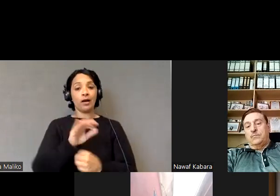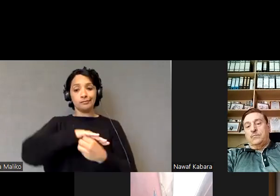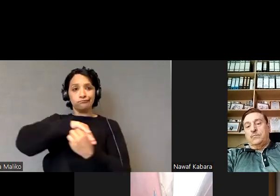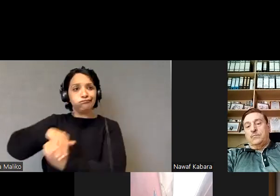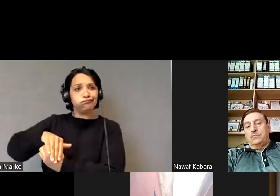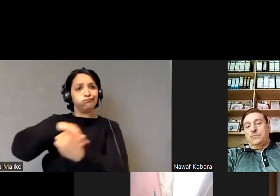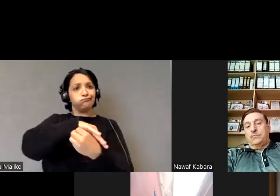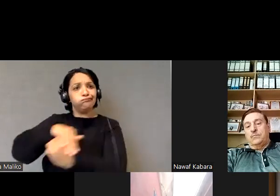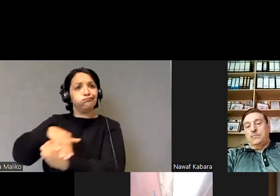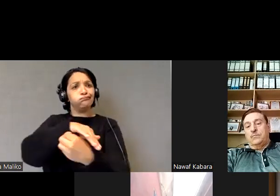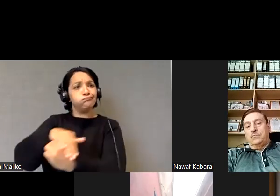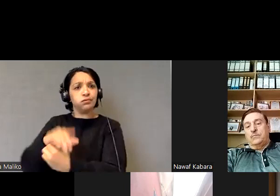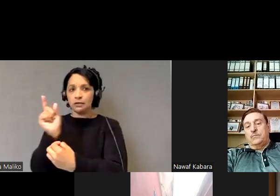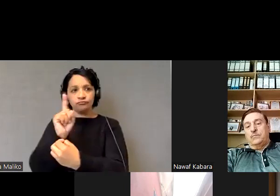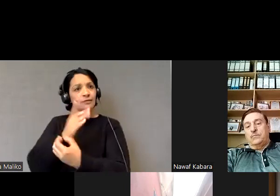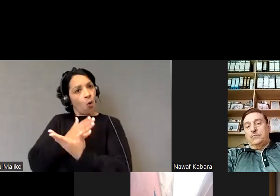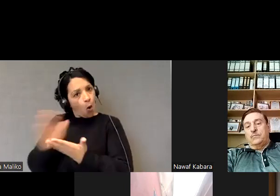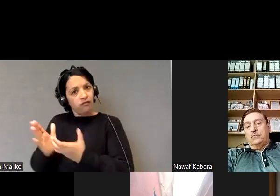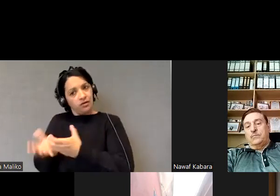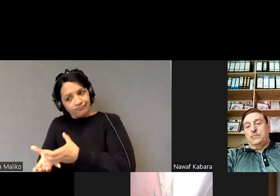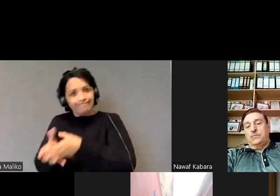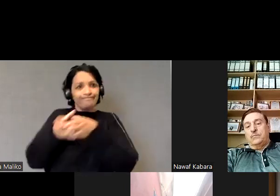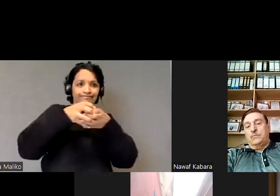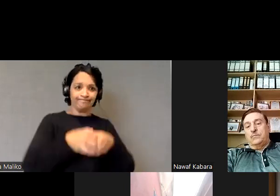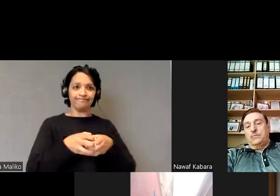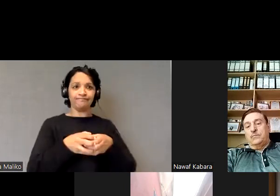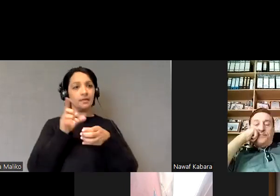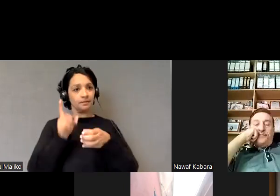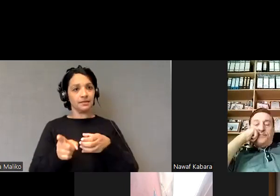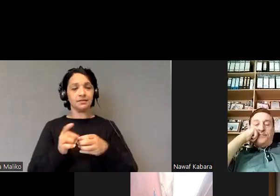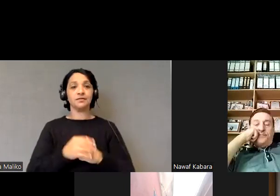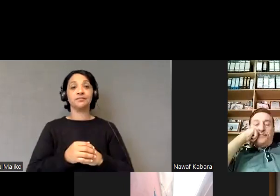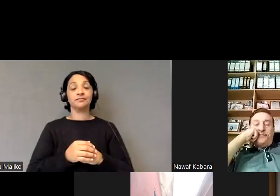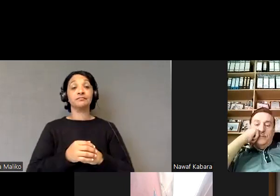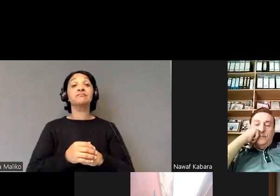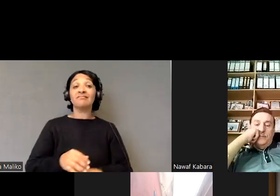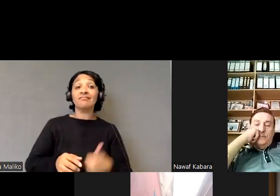before everything, I want to invite Ambassador Petri